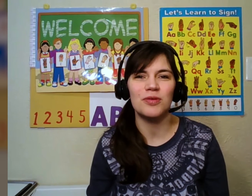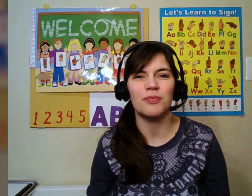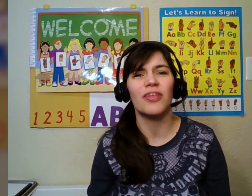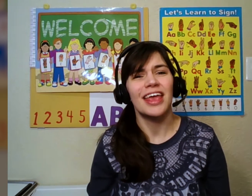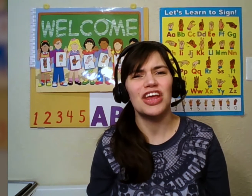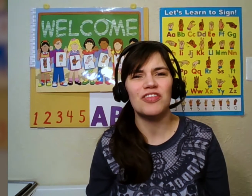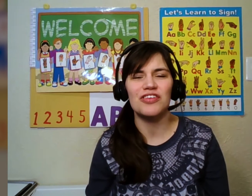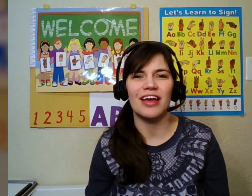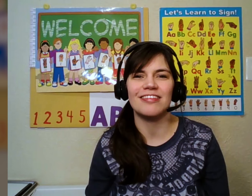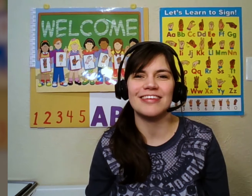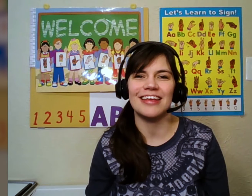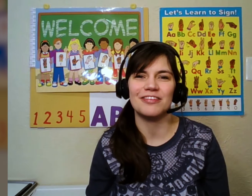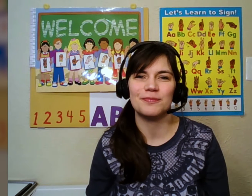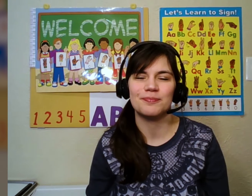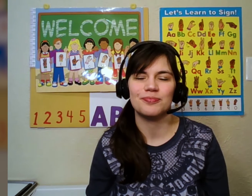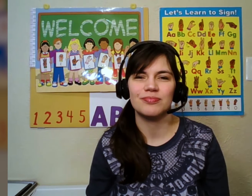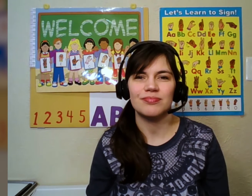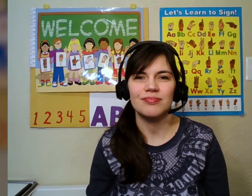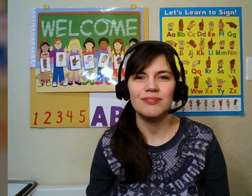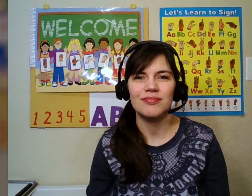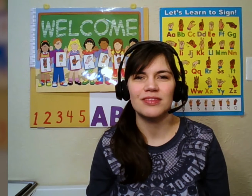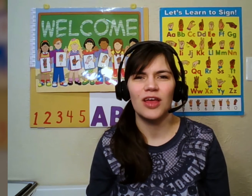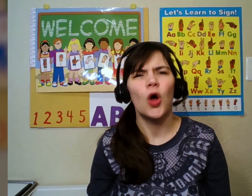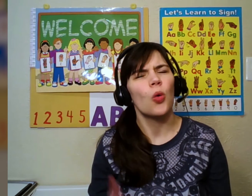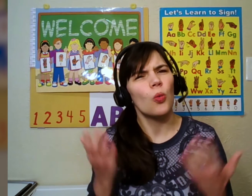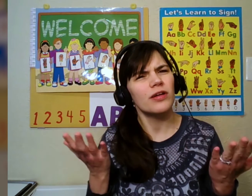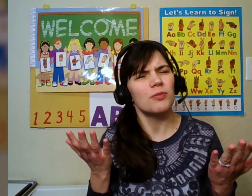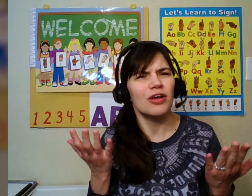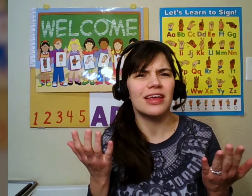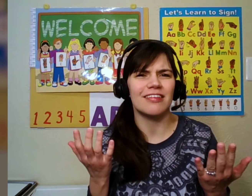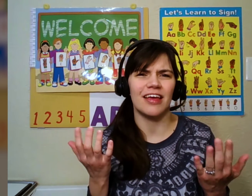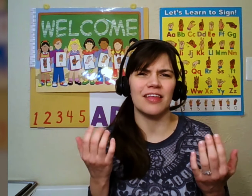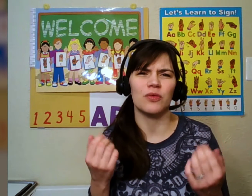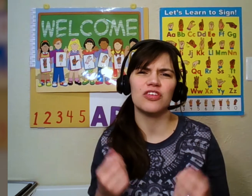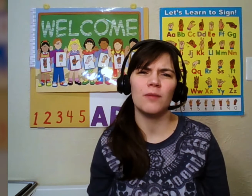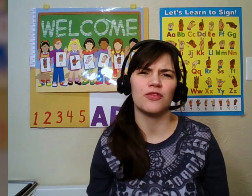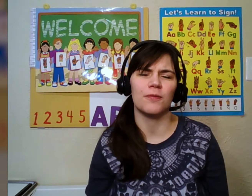deaf people here in the United States. Where did American Sign Language come